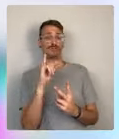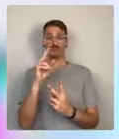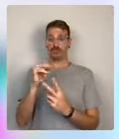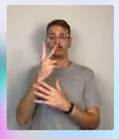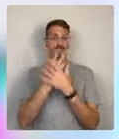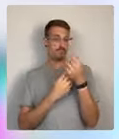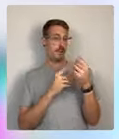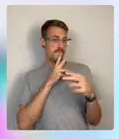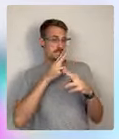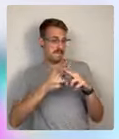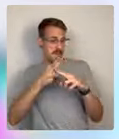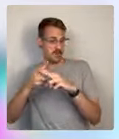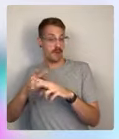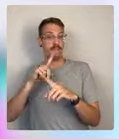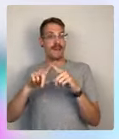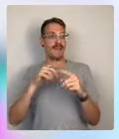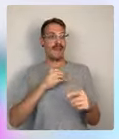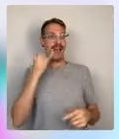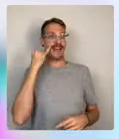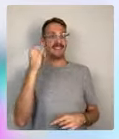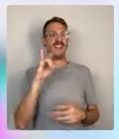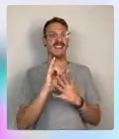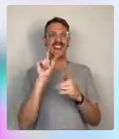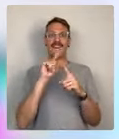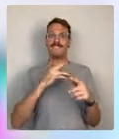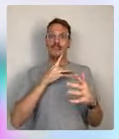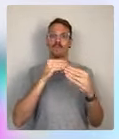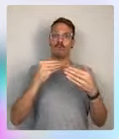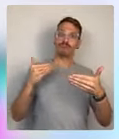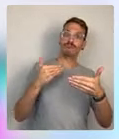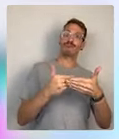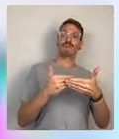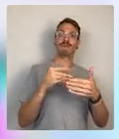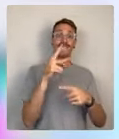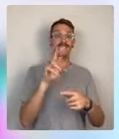Yeah, and I think Josh and John both alluded to this, but this idea of the proximity of the engagement.